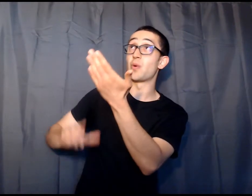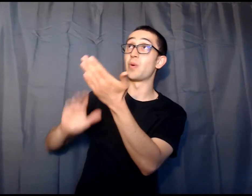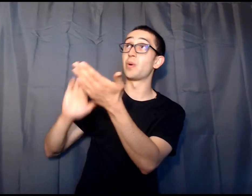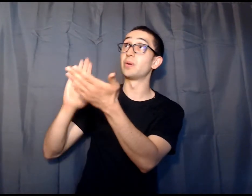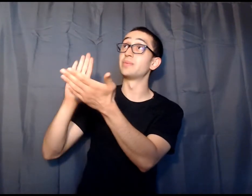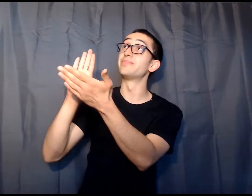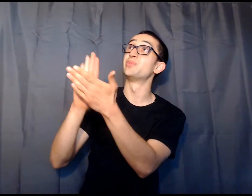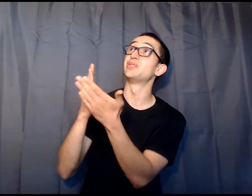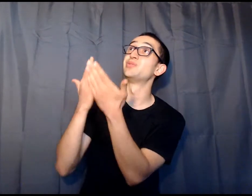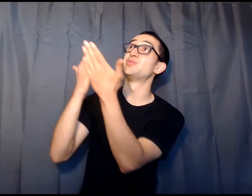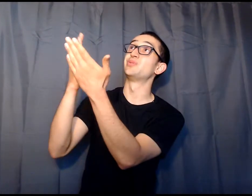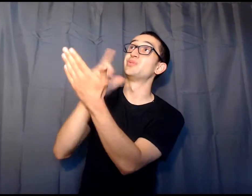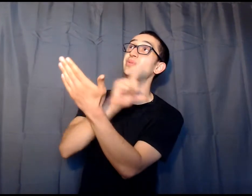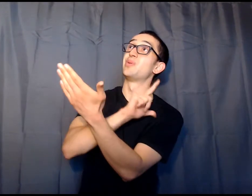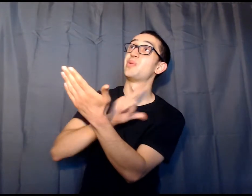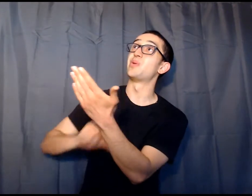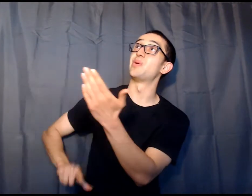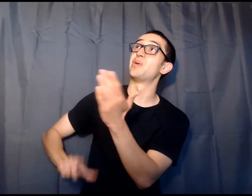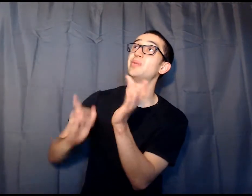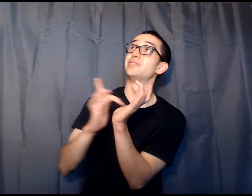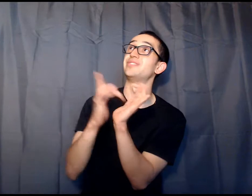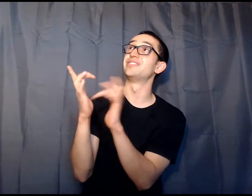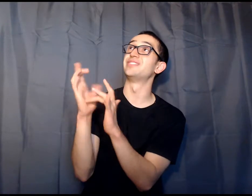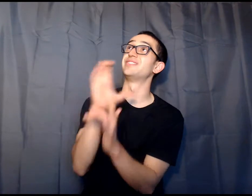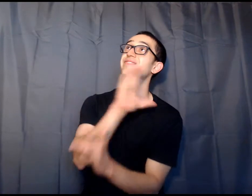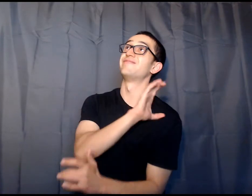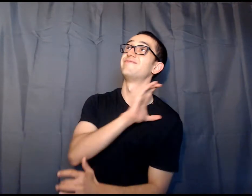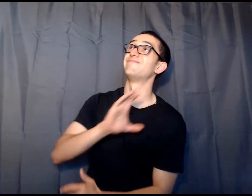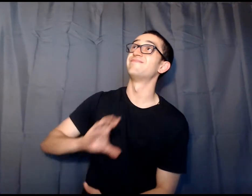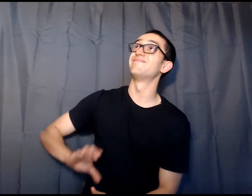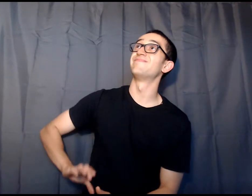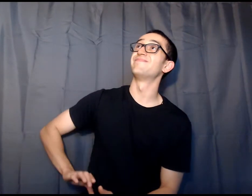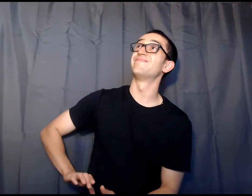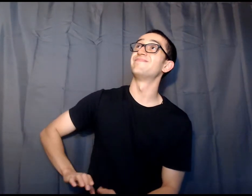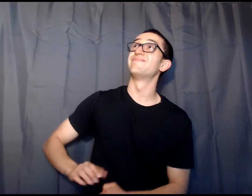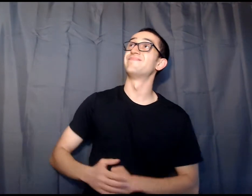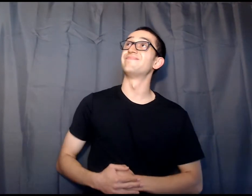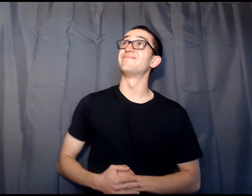Praise to You, Lord Jesus Christ.